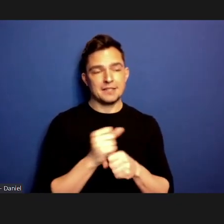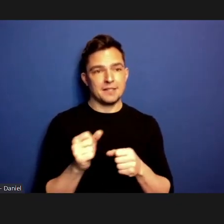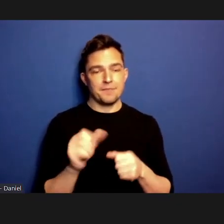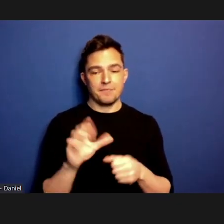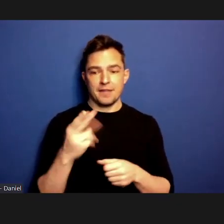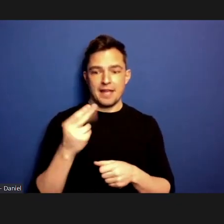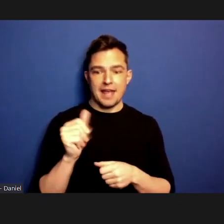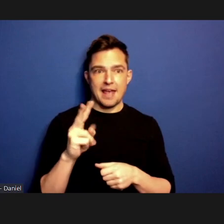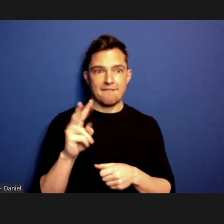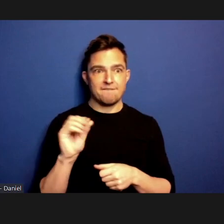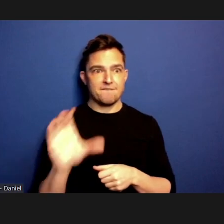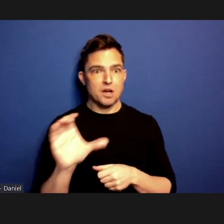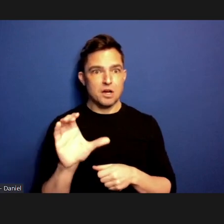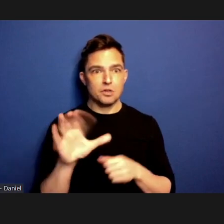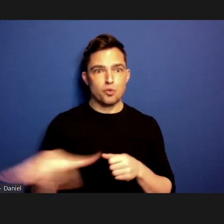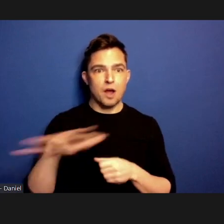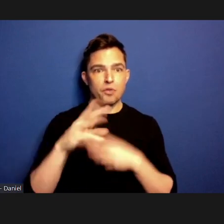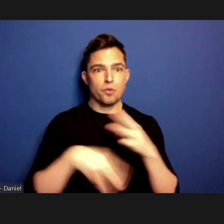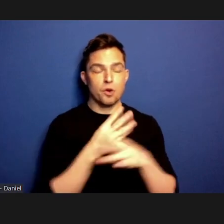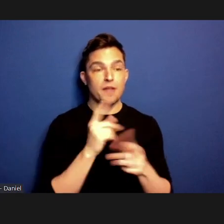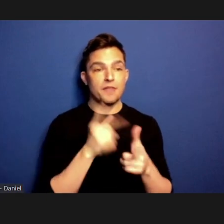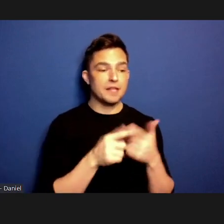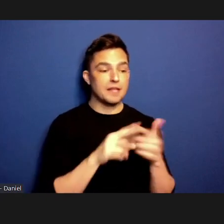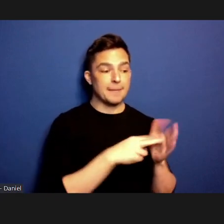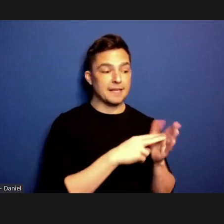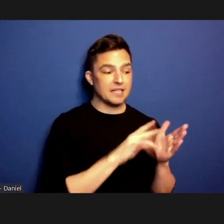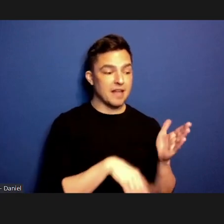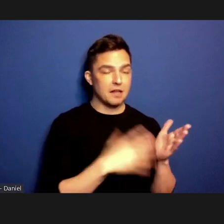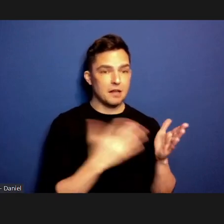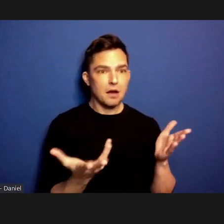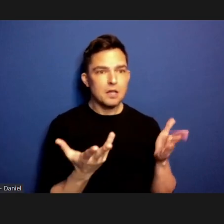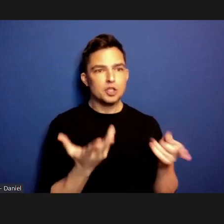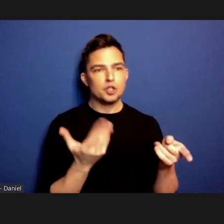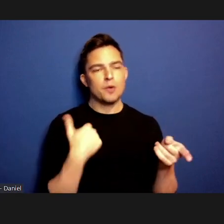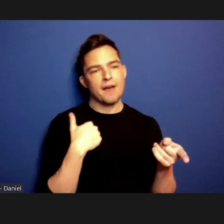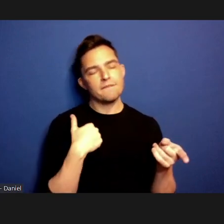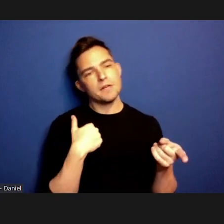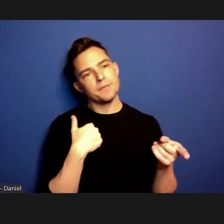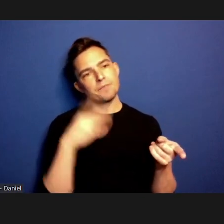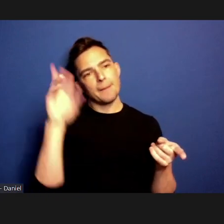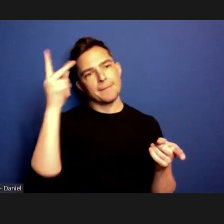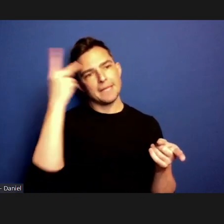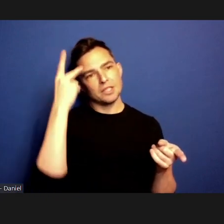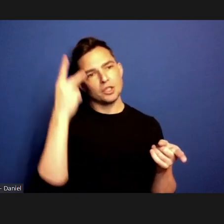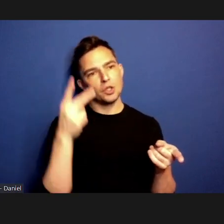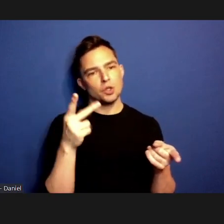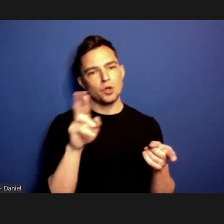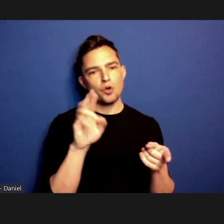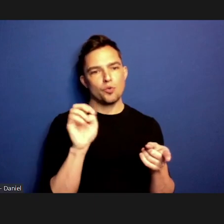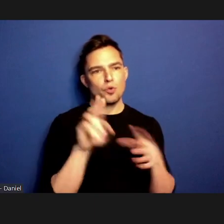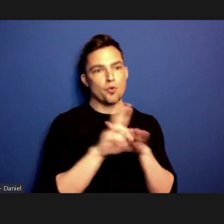complains when the implications of that are that you have political refugees, asylum seekers,